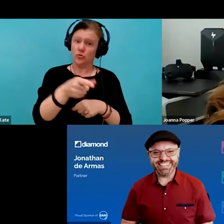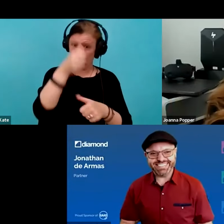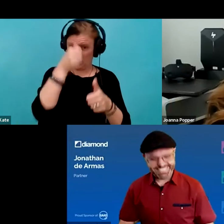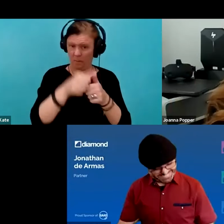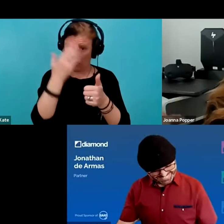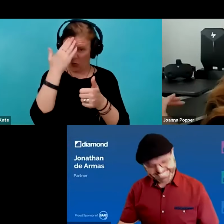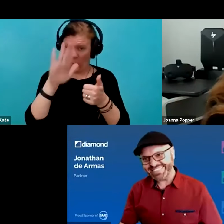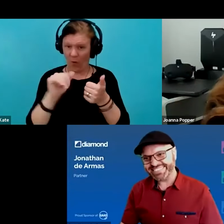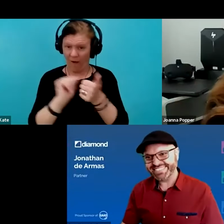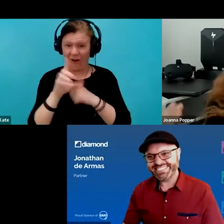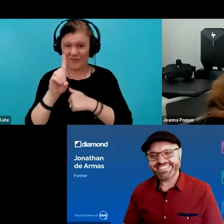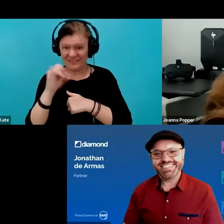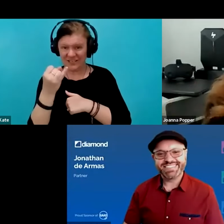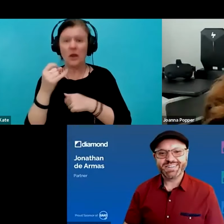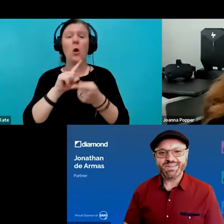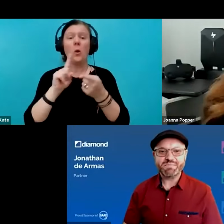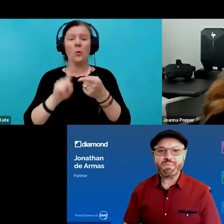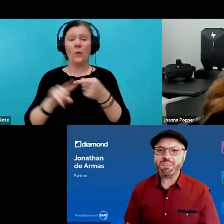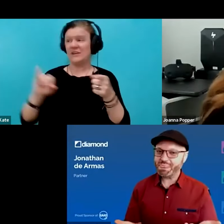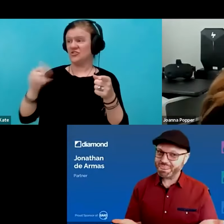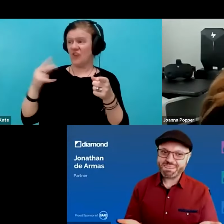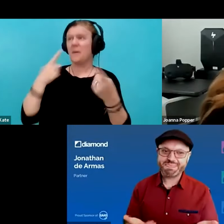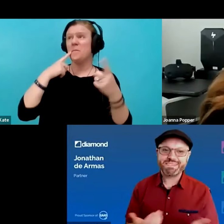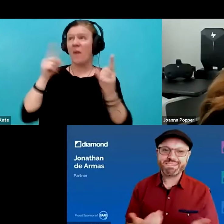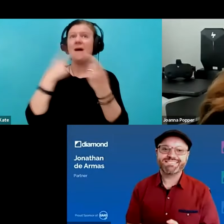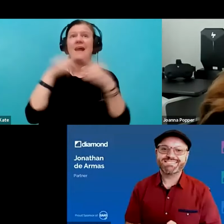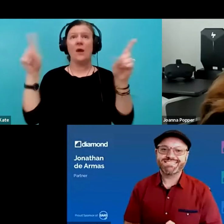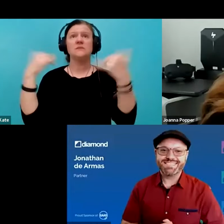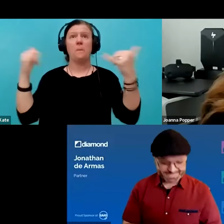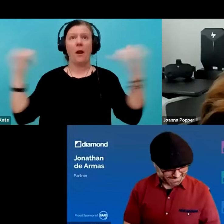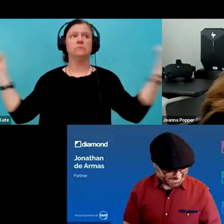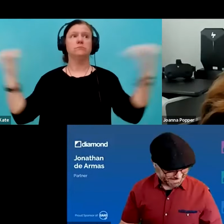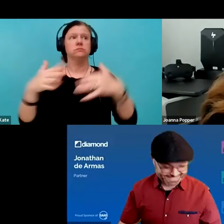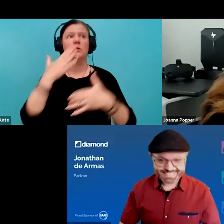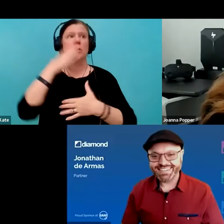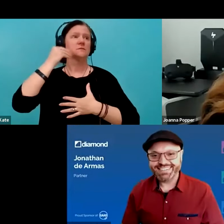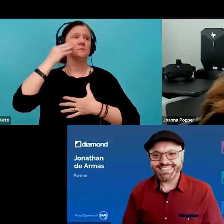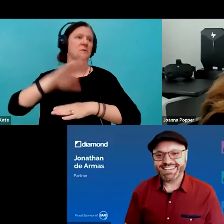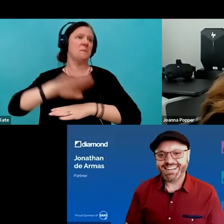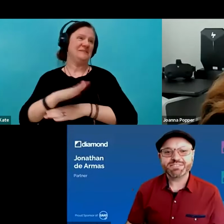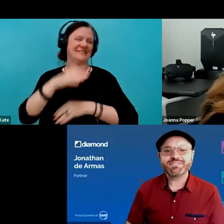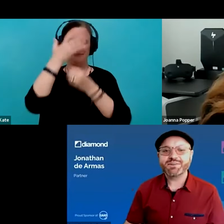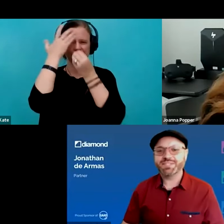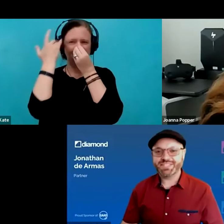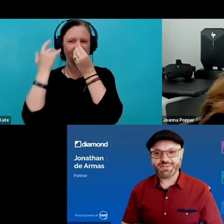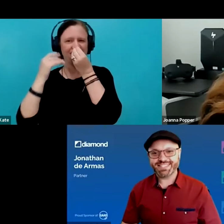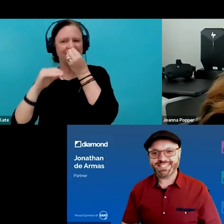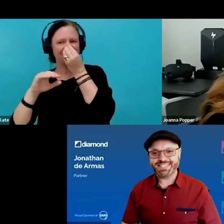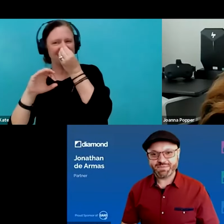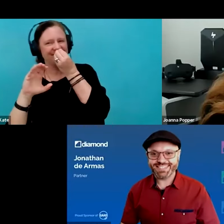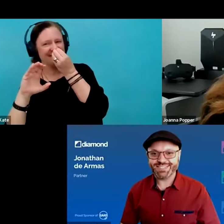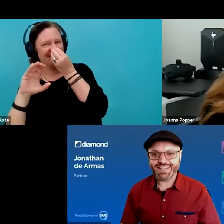Joanna Popper: A party at your house. We will will have a good will have a good experience there as well Jonathan de Armas: I look forward to a time we can do that with